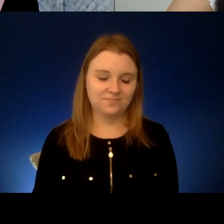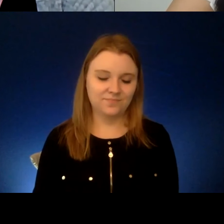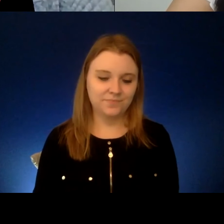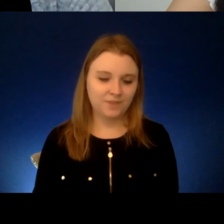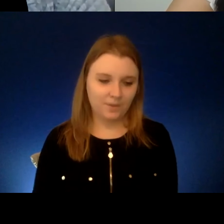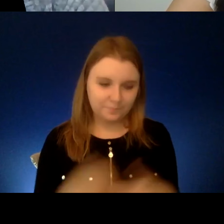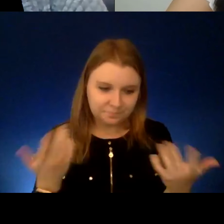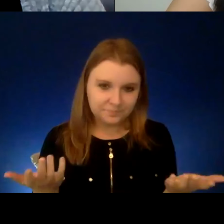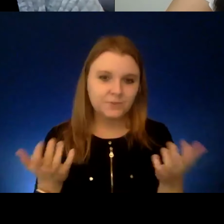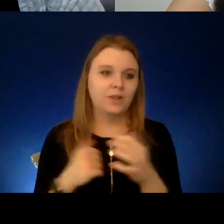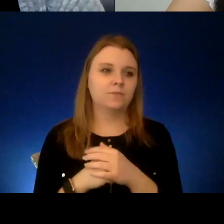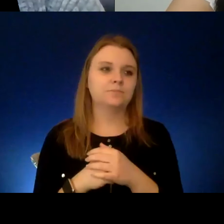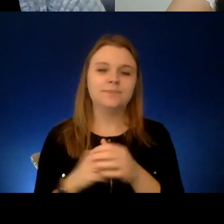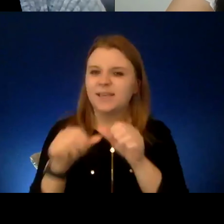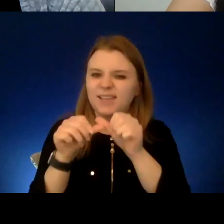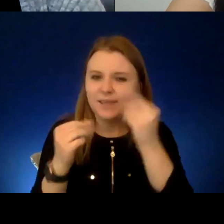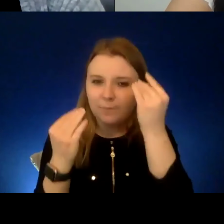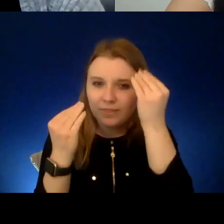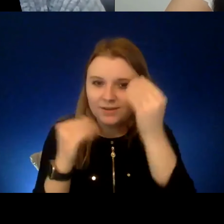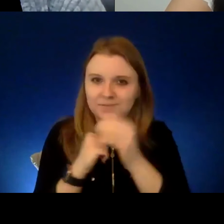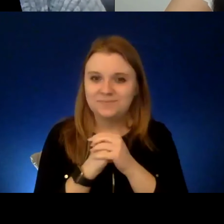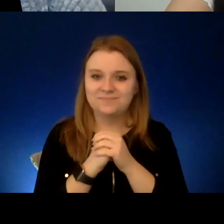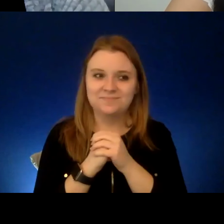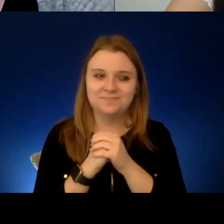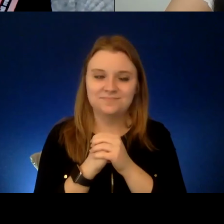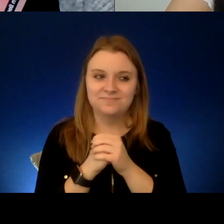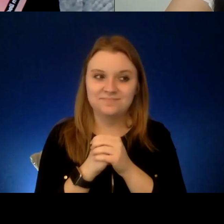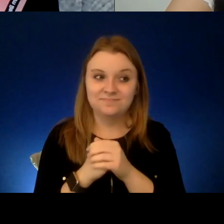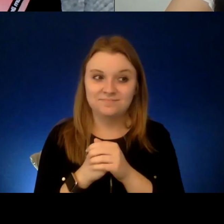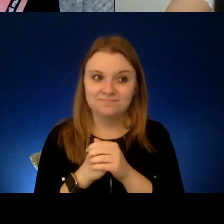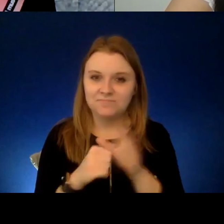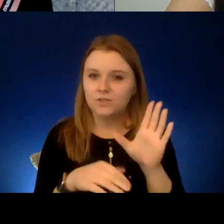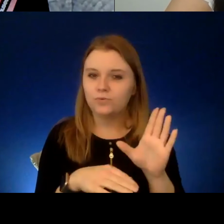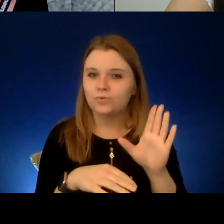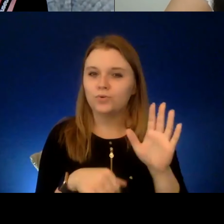Well, keep thinking and raise your hand, or use that hand-raising function,